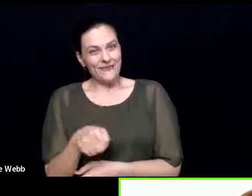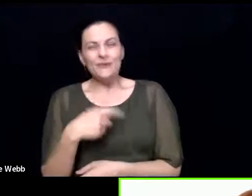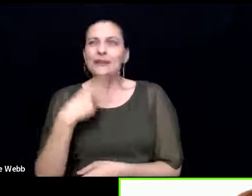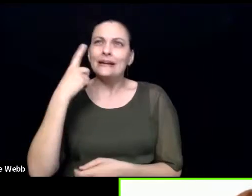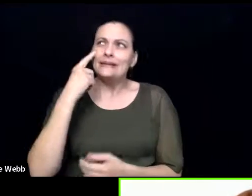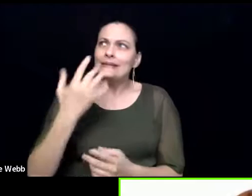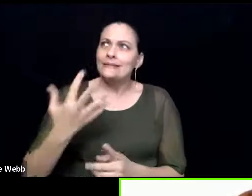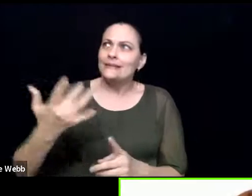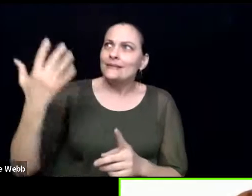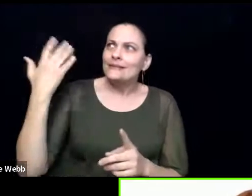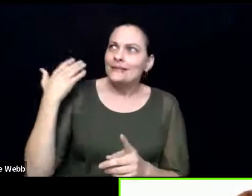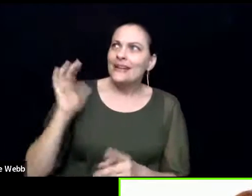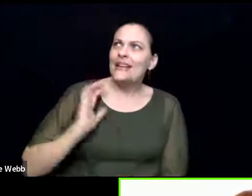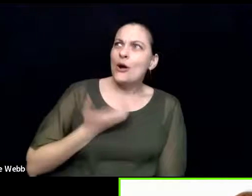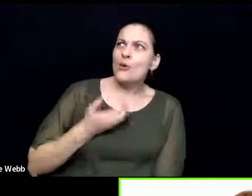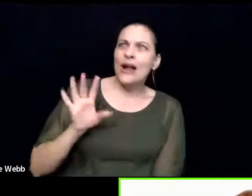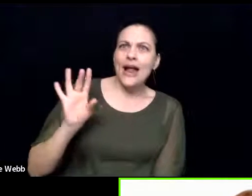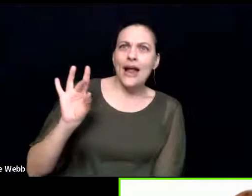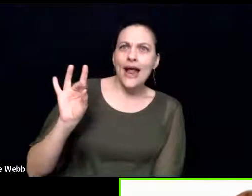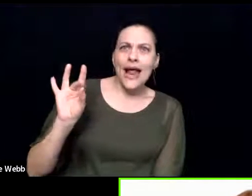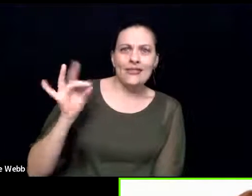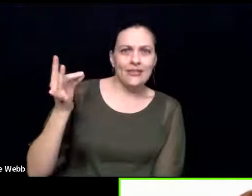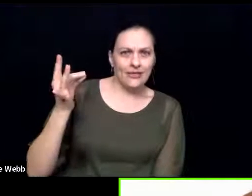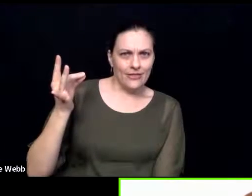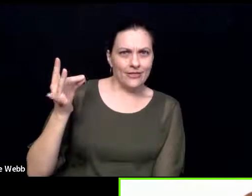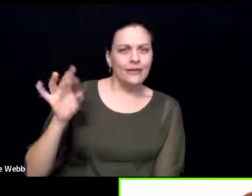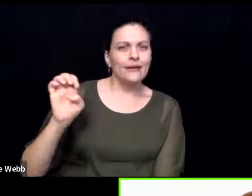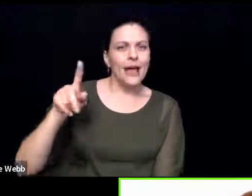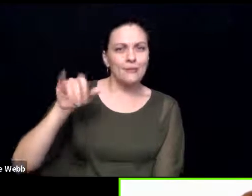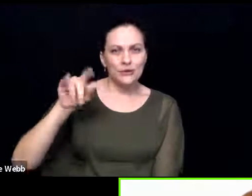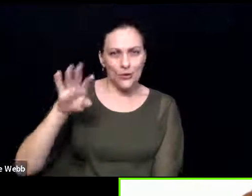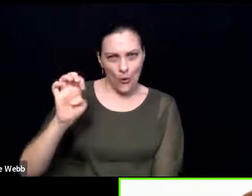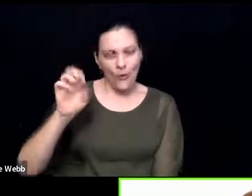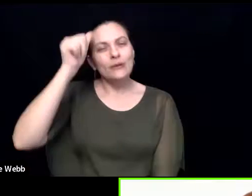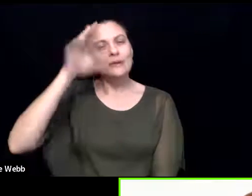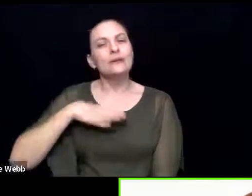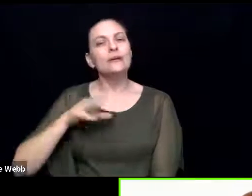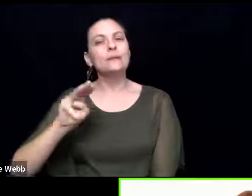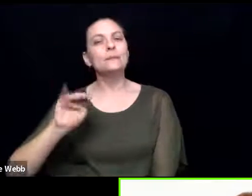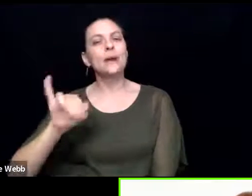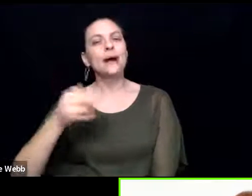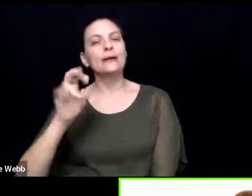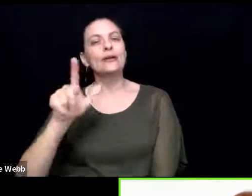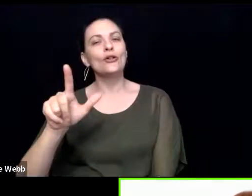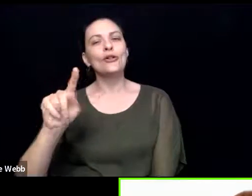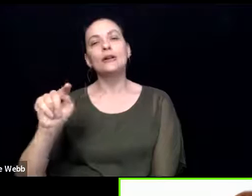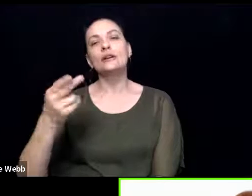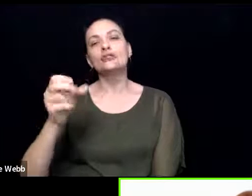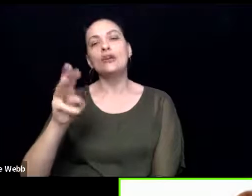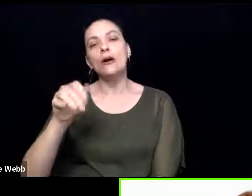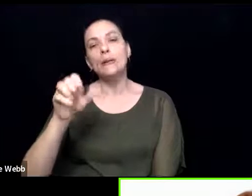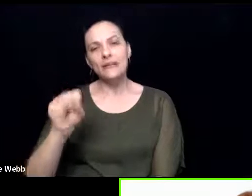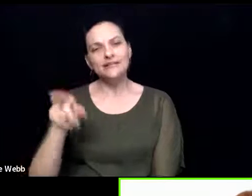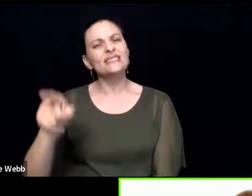Michael Thomas talks about how we as allies lead to do our own work to heal so that we can be there